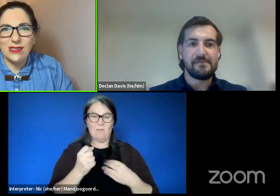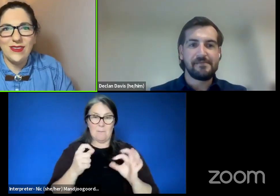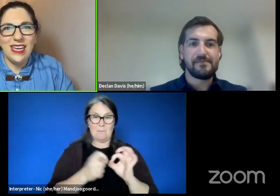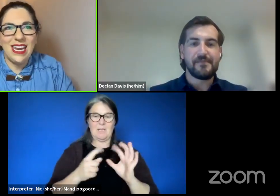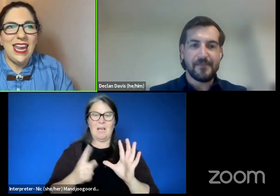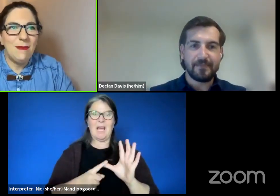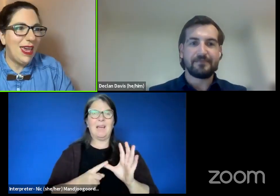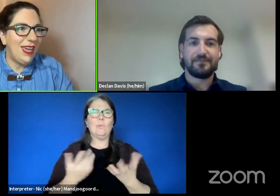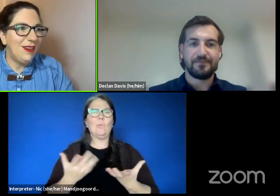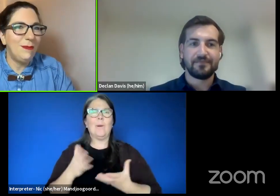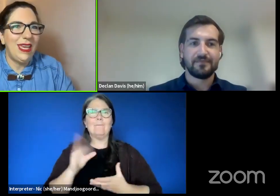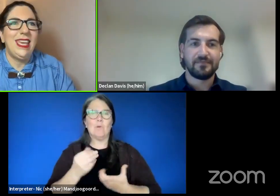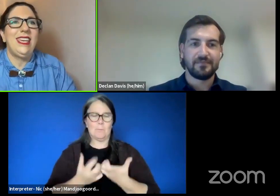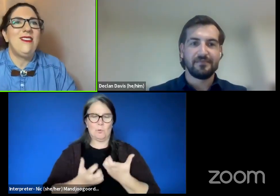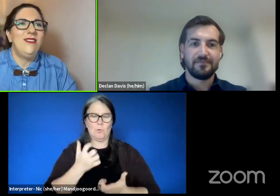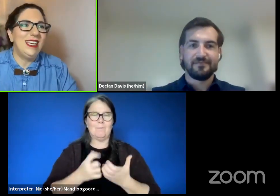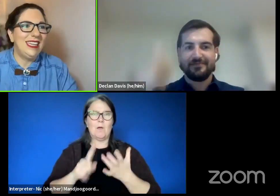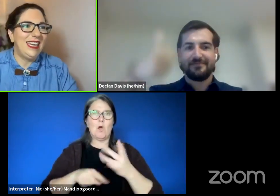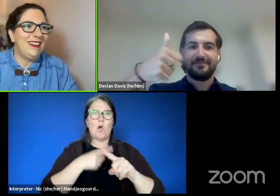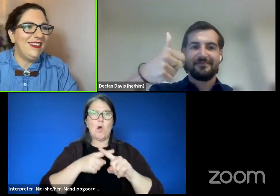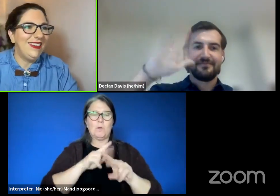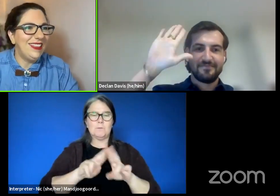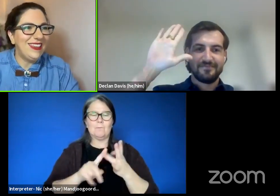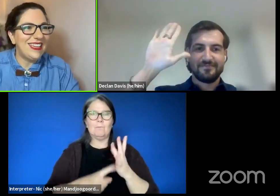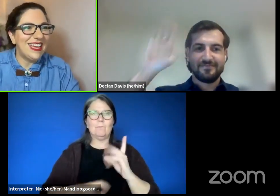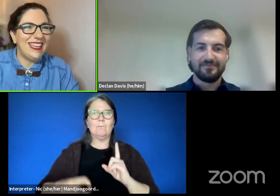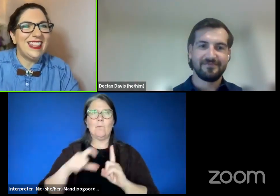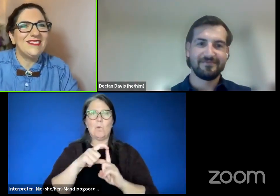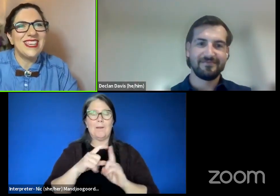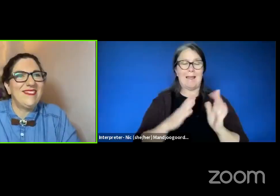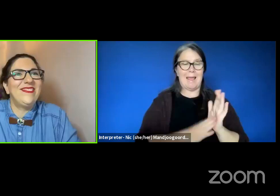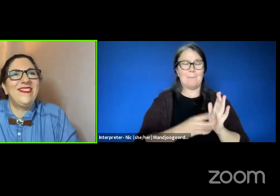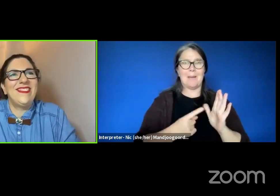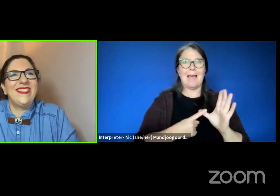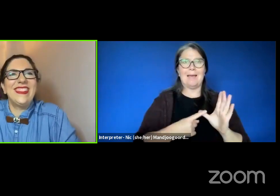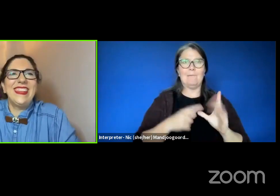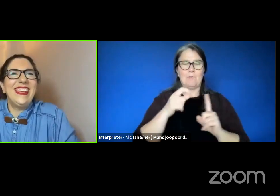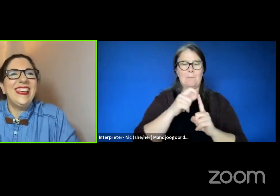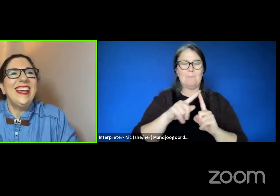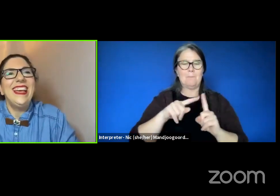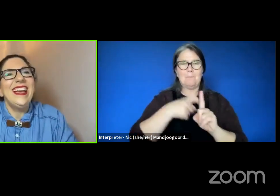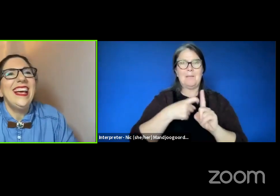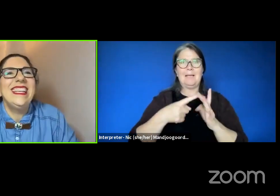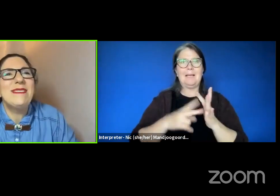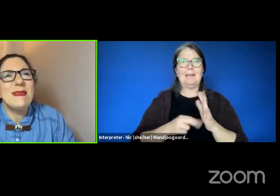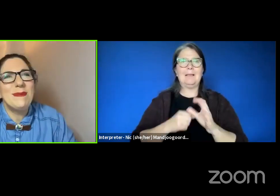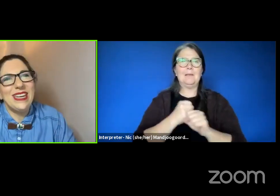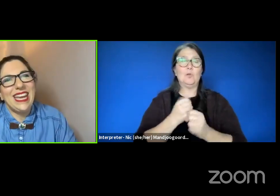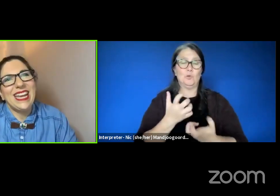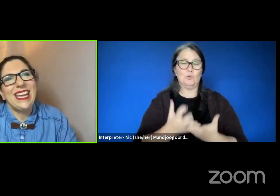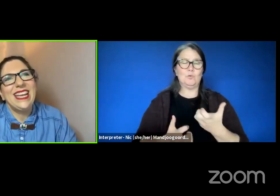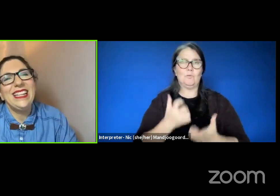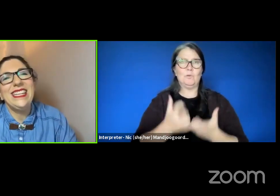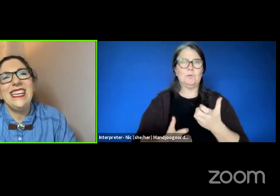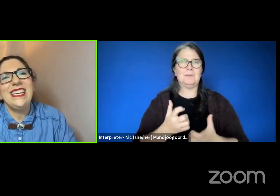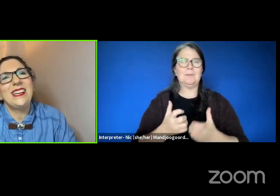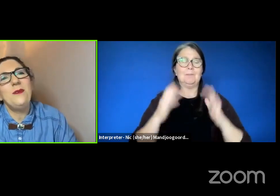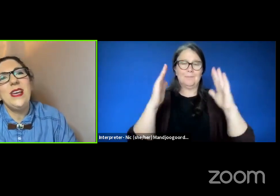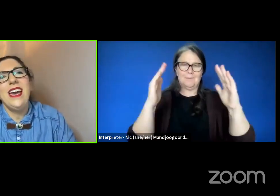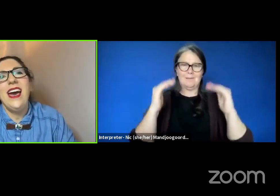bit at Bain and company. He has a bA from the university of Oxford and an MA from taking unit Oxford and an MA from Peking University. Thank you Declan thumbs up.